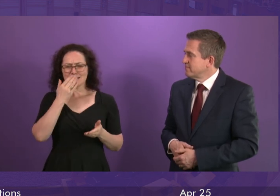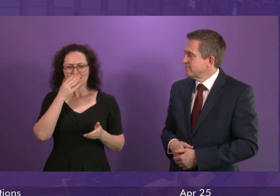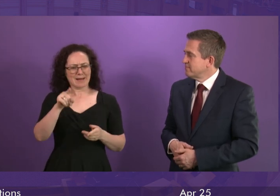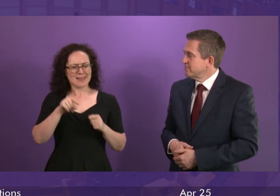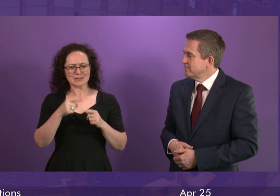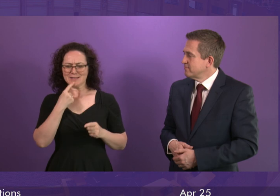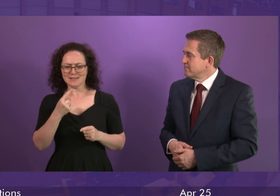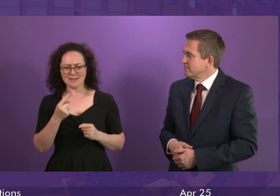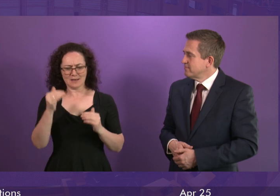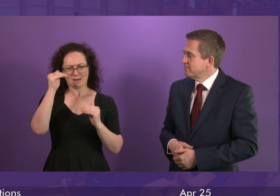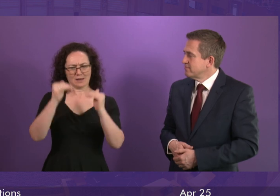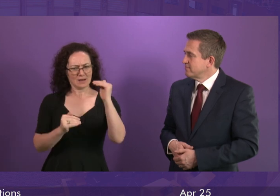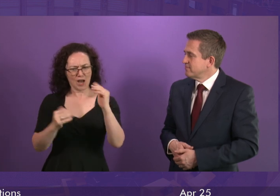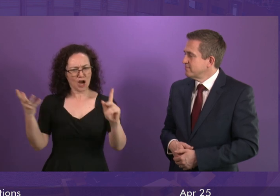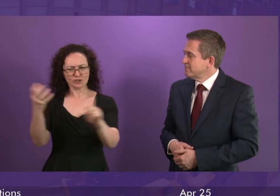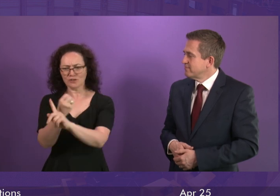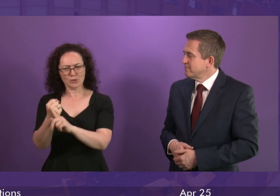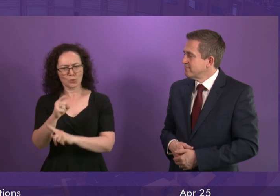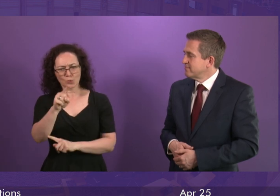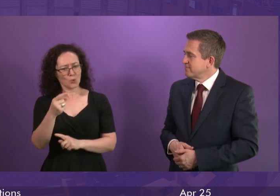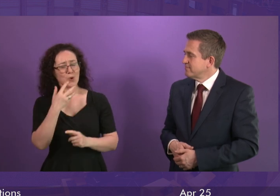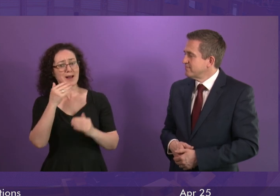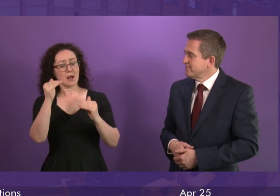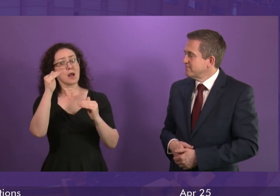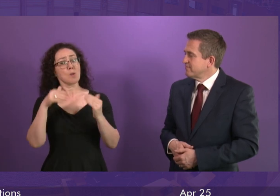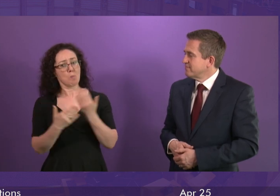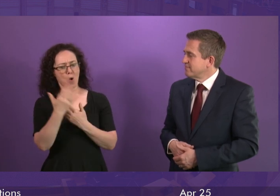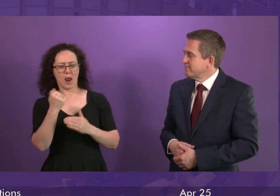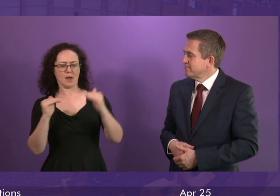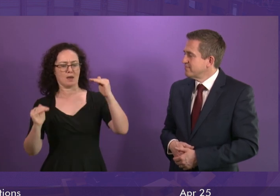the contrary, all the evidence shows that that gap is narrowing. Everything that we